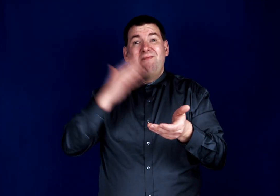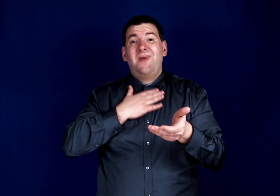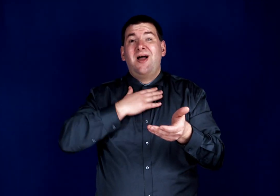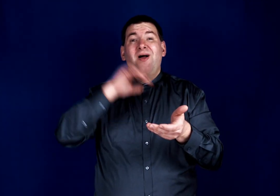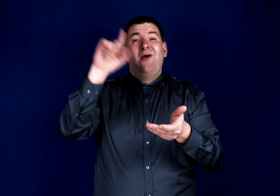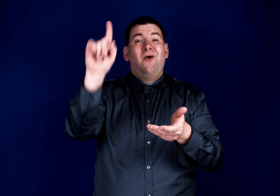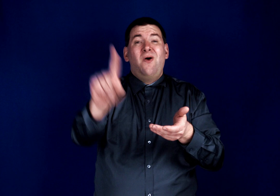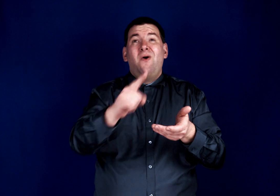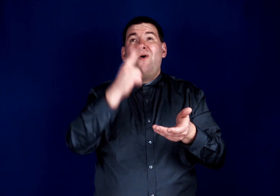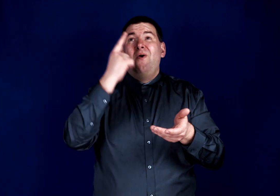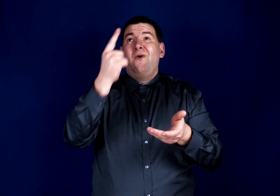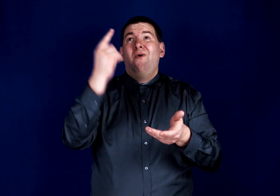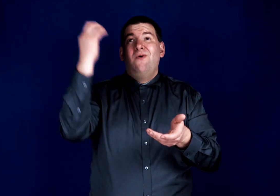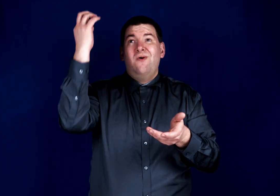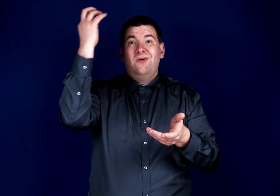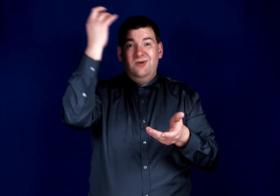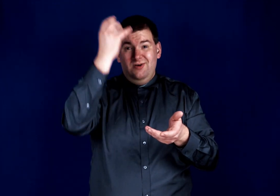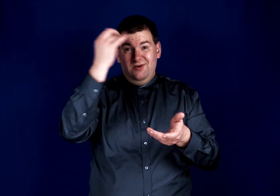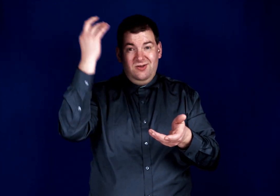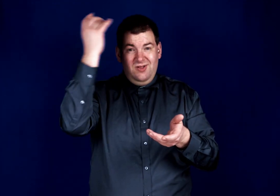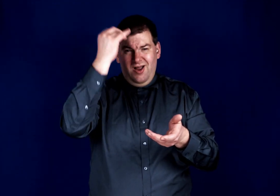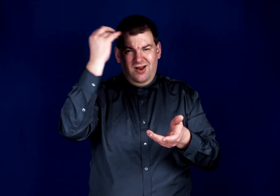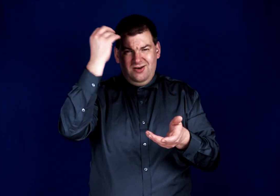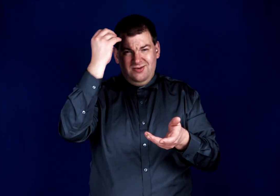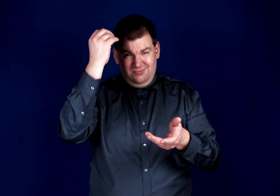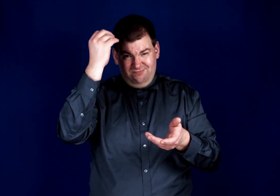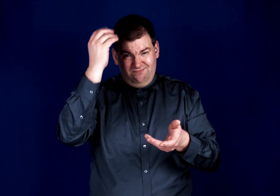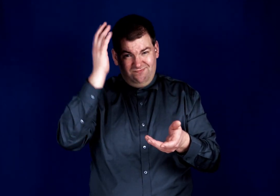My only thought